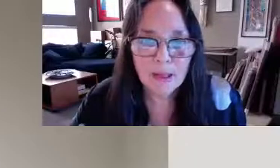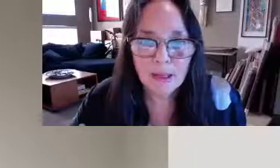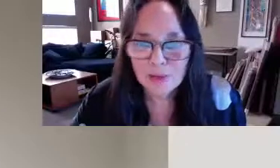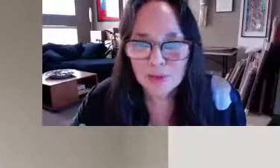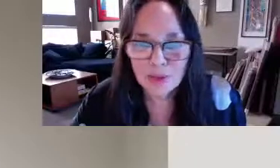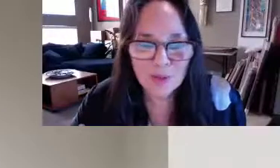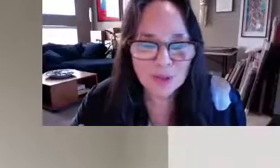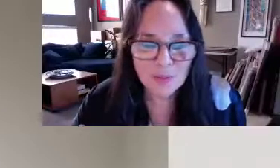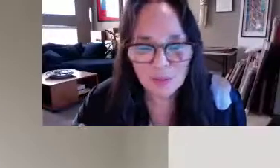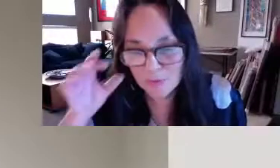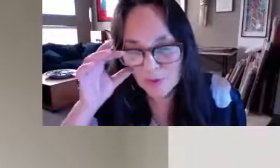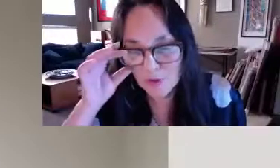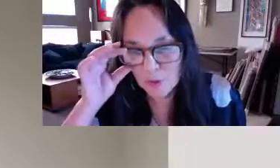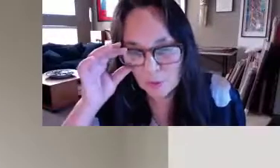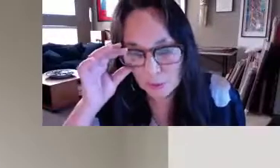and there's a close-up of the stones